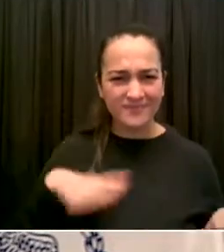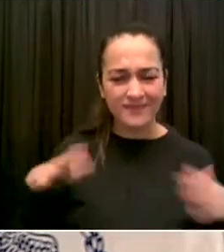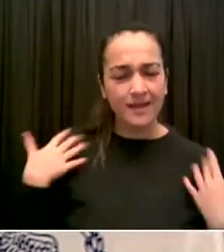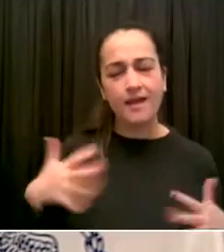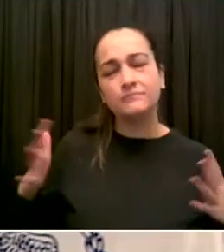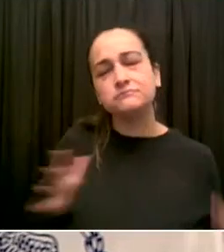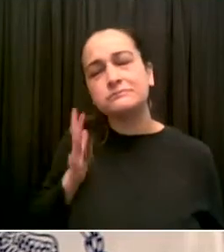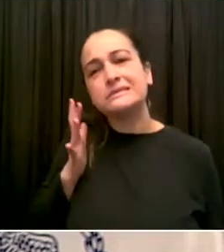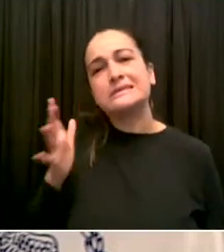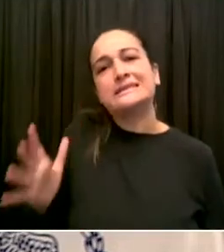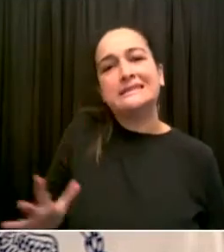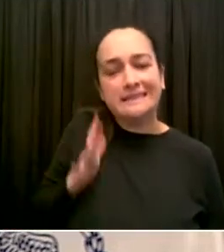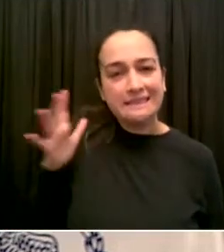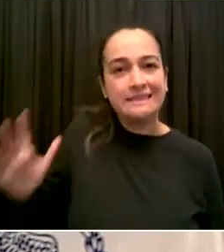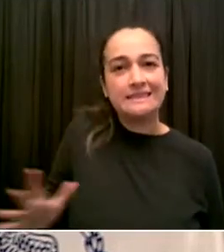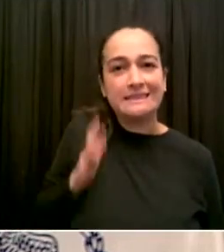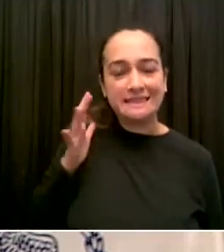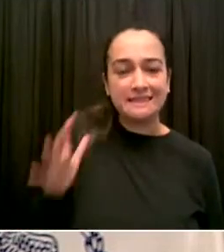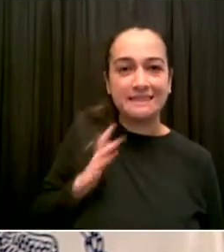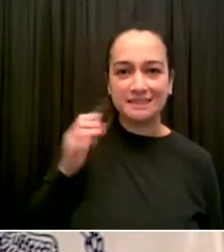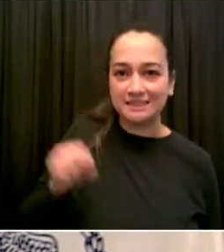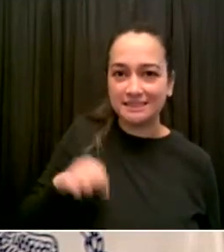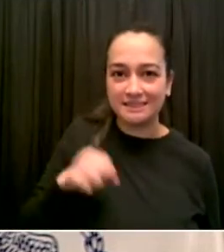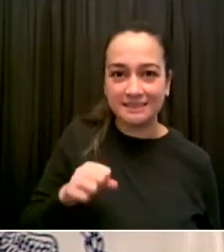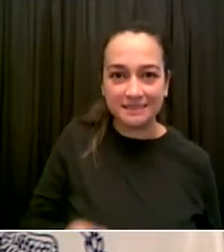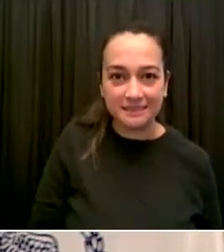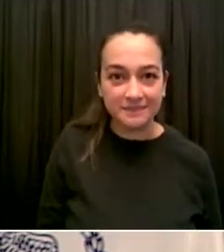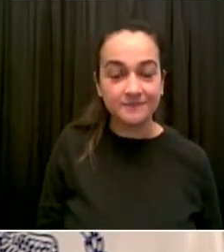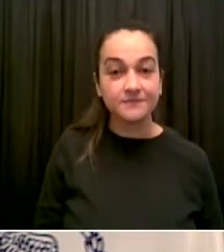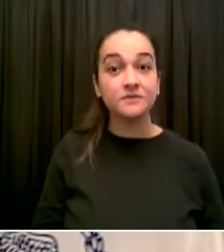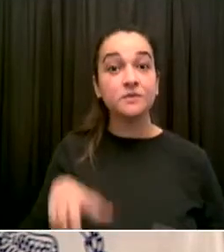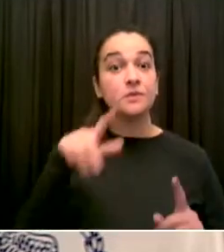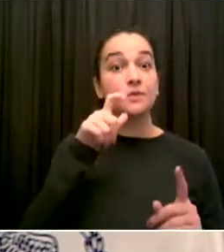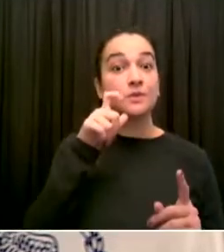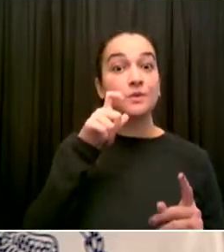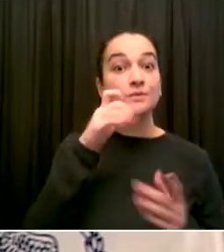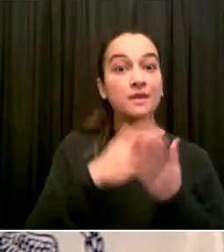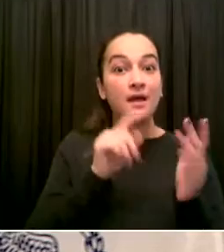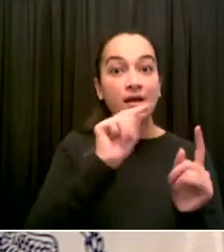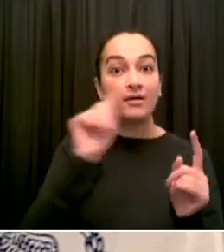AND-COMING.